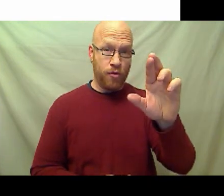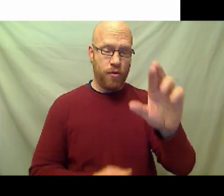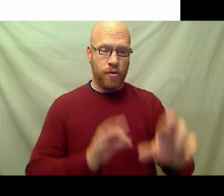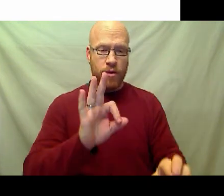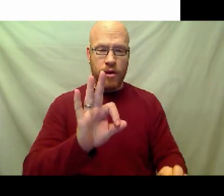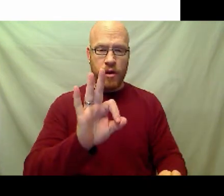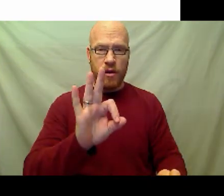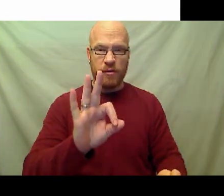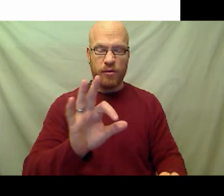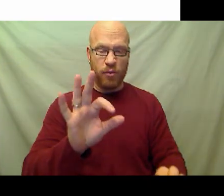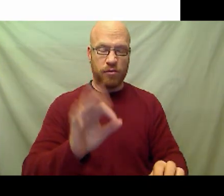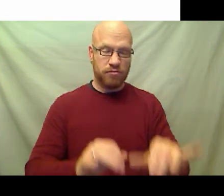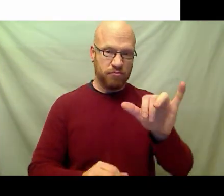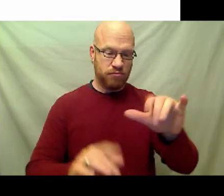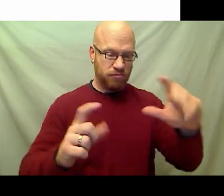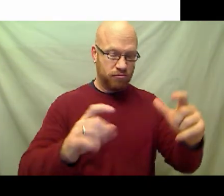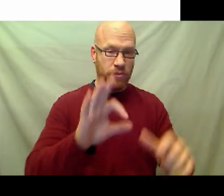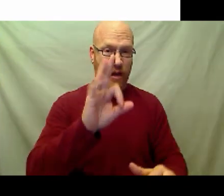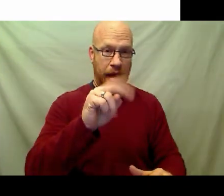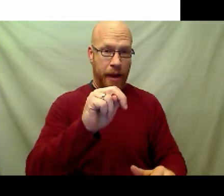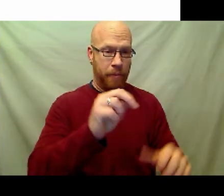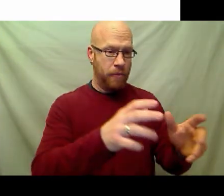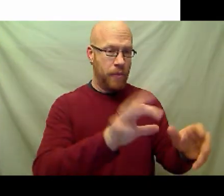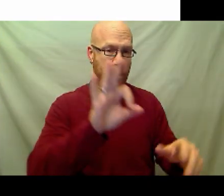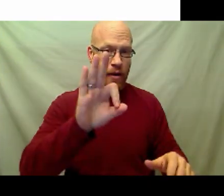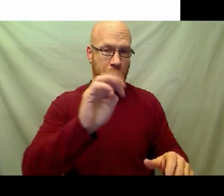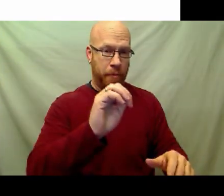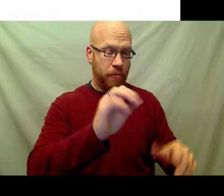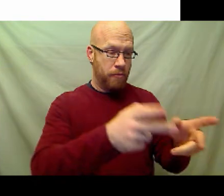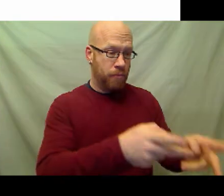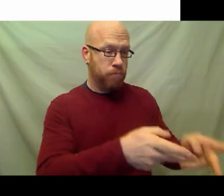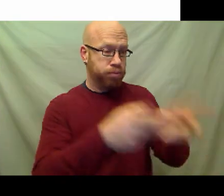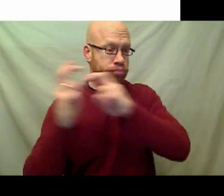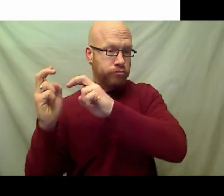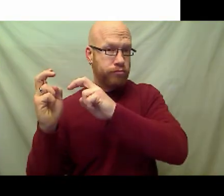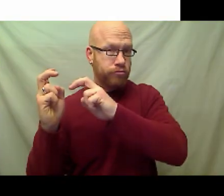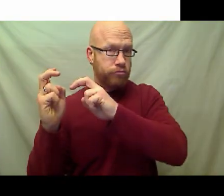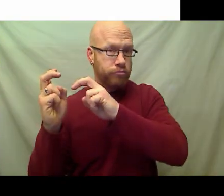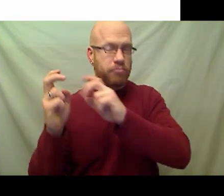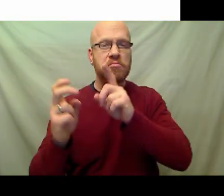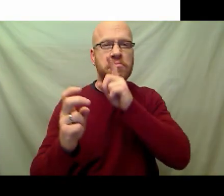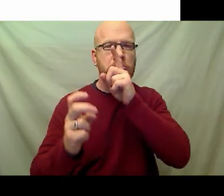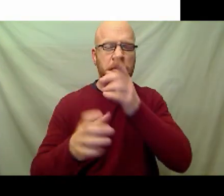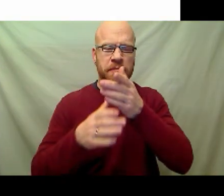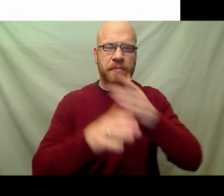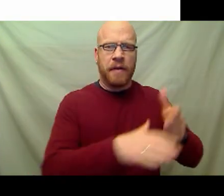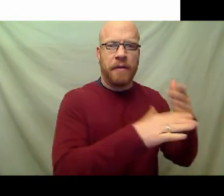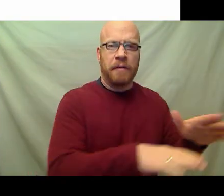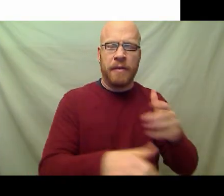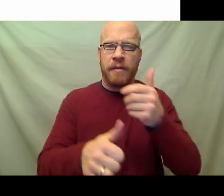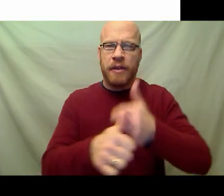To factor 9m to the 4th power, we're going to pull 9m out of these two terms.